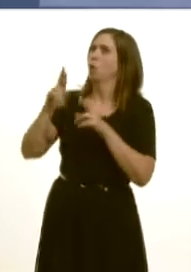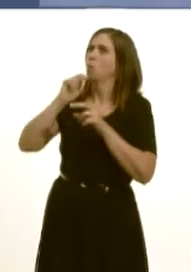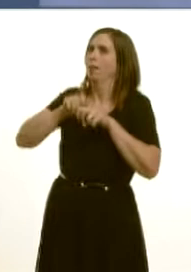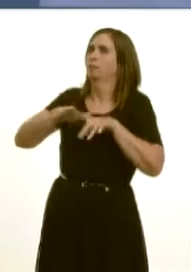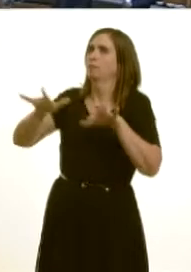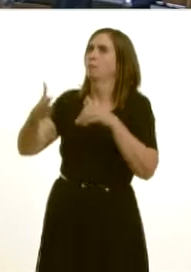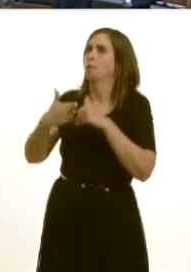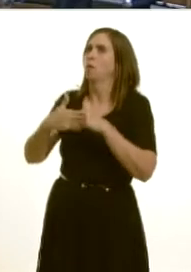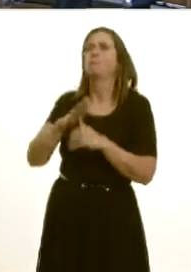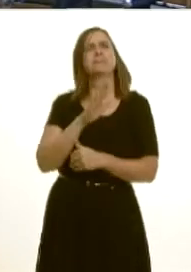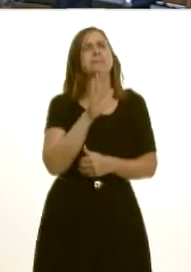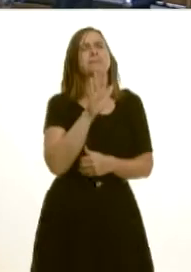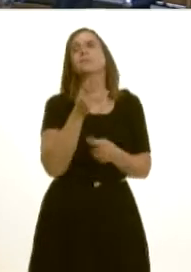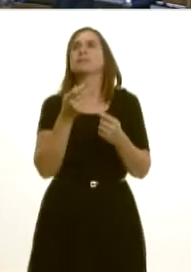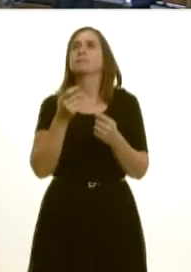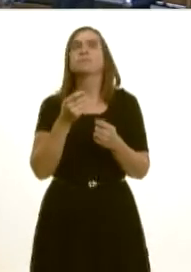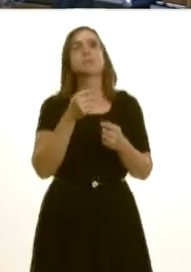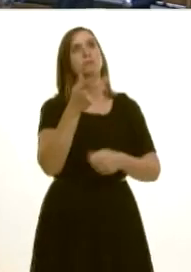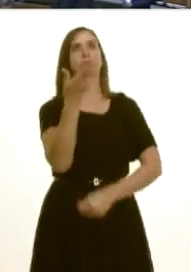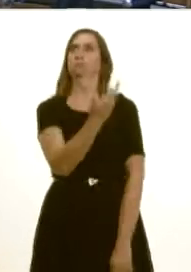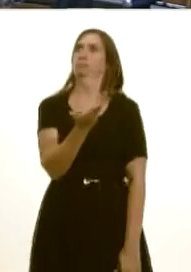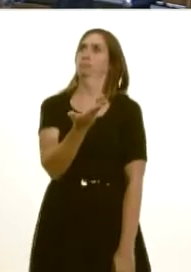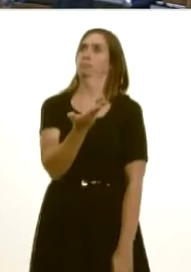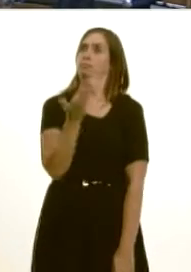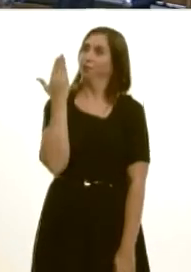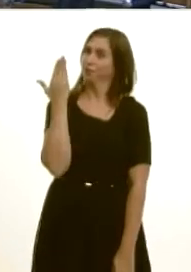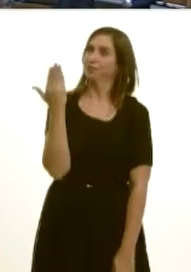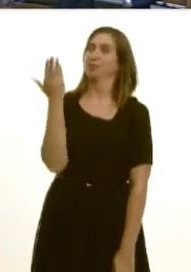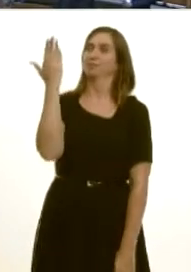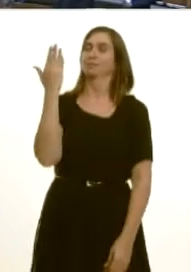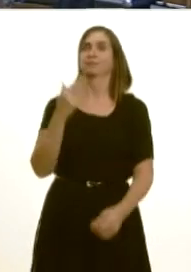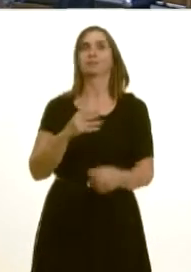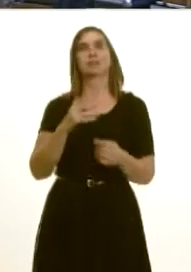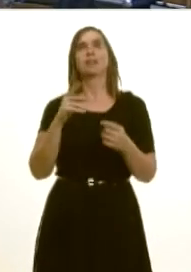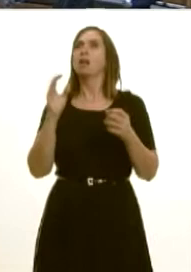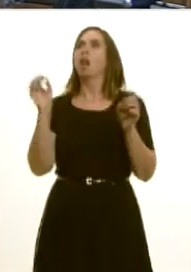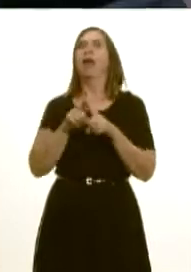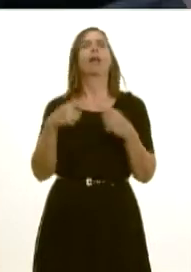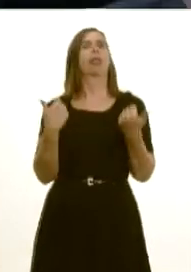Kirsty Williams: If we ever needed an example of the absolute poverty of ambition from this